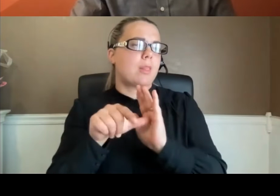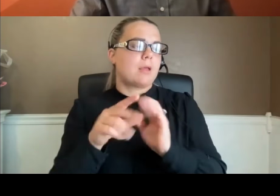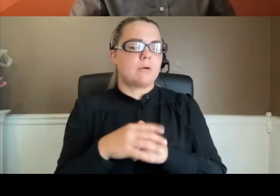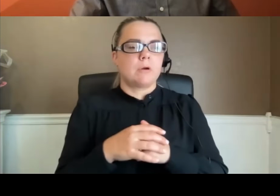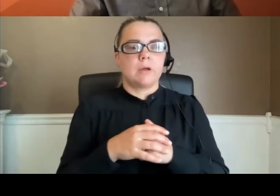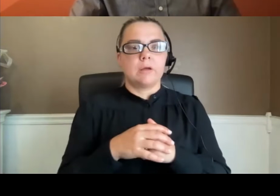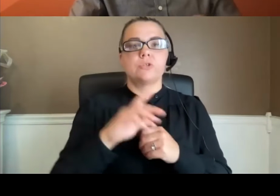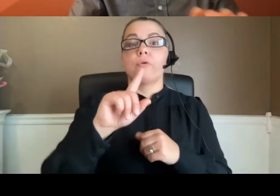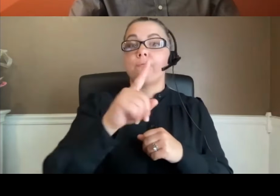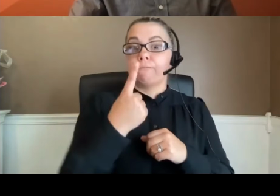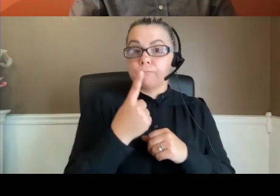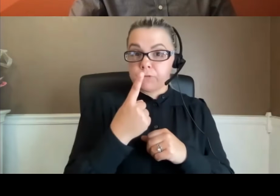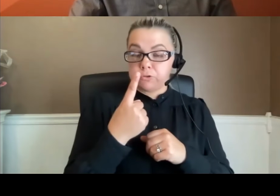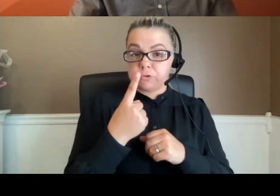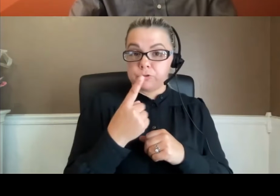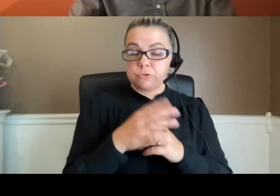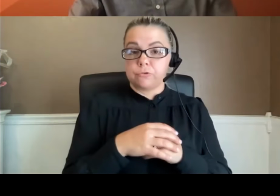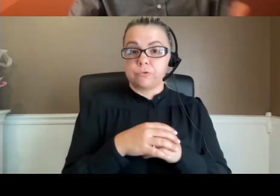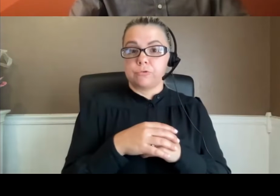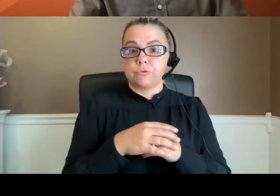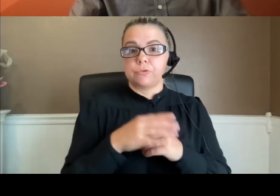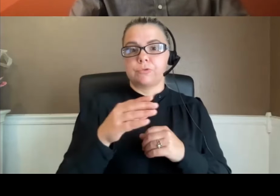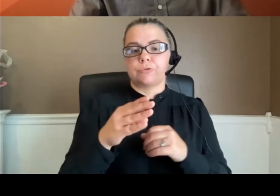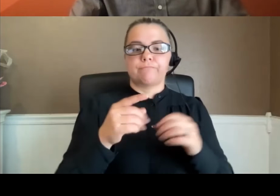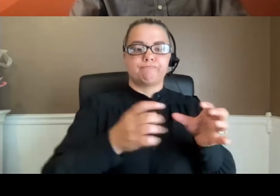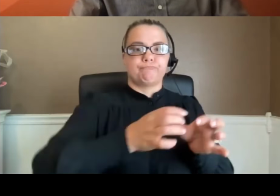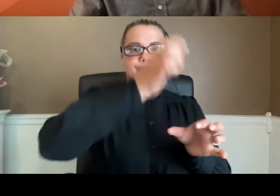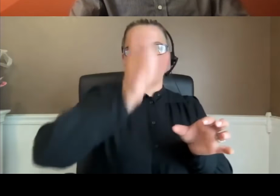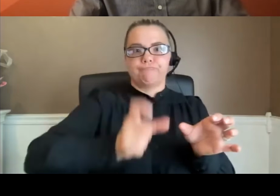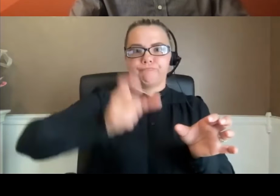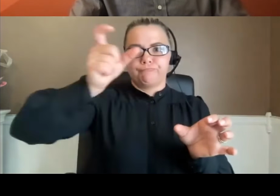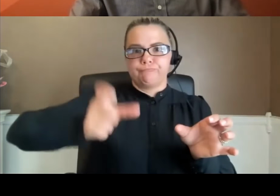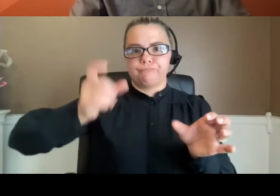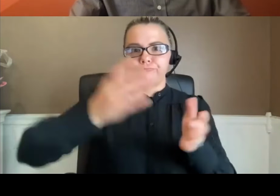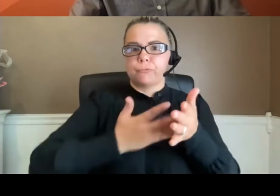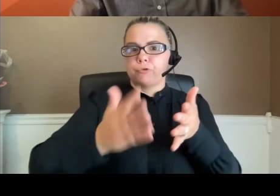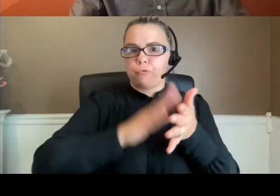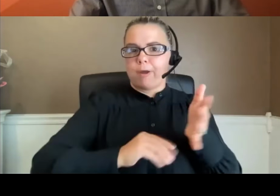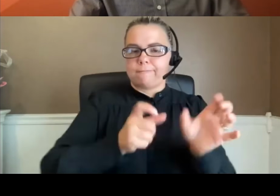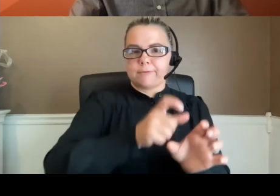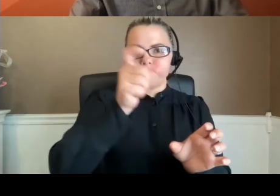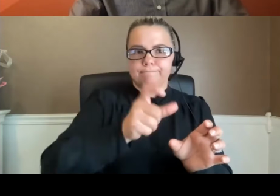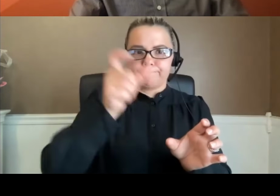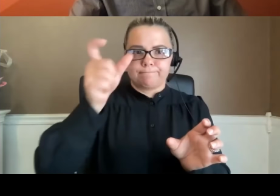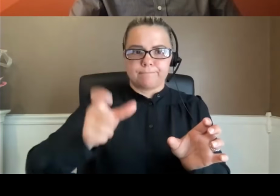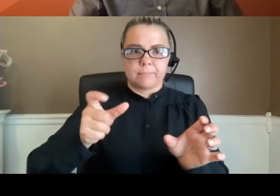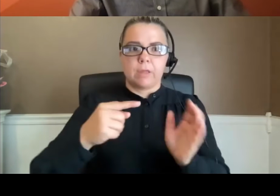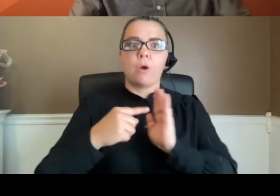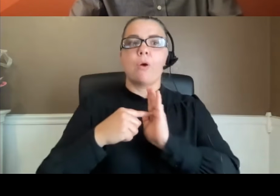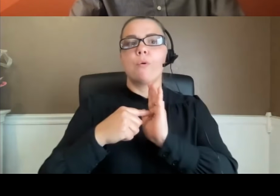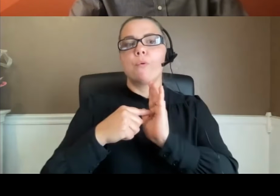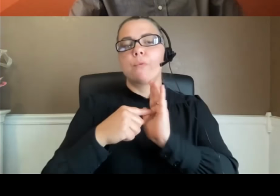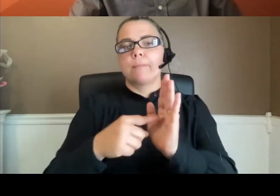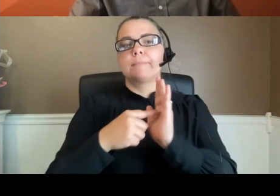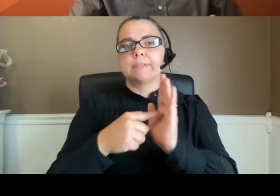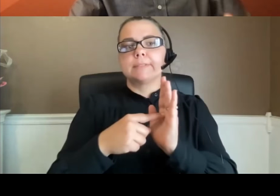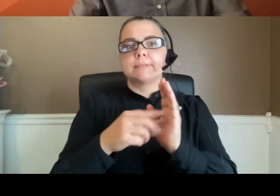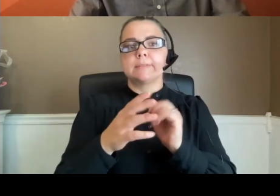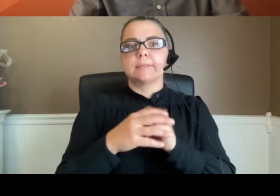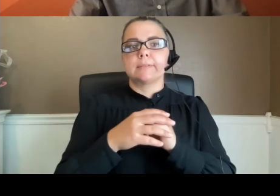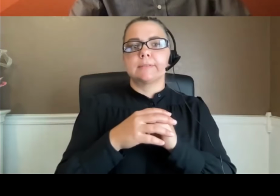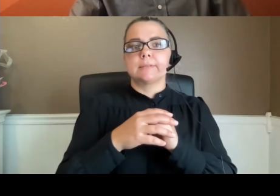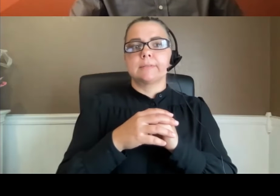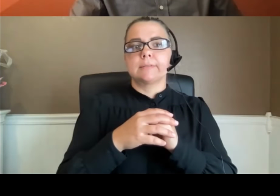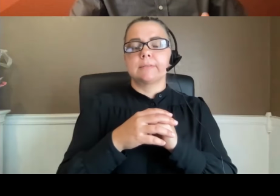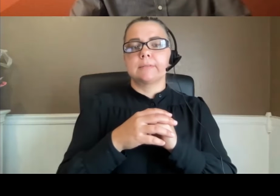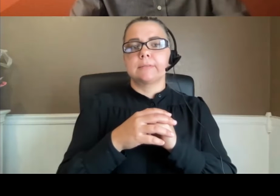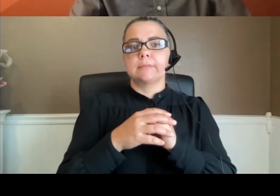so the first one. This is a bar graph - a stacked, ranked, horizontal bar graph from top to bottom